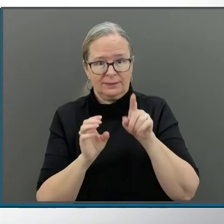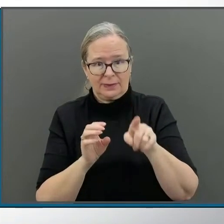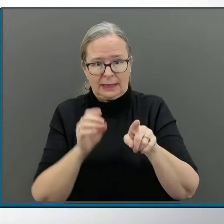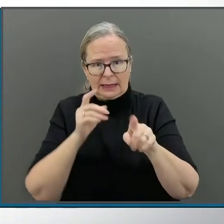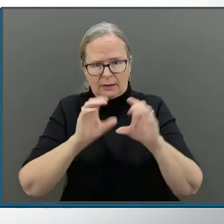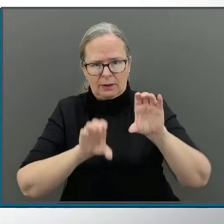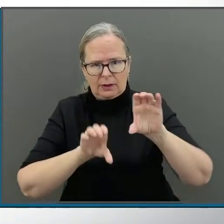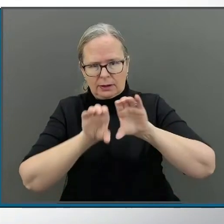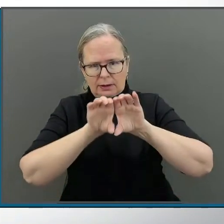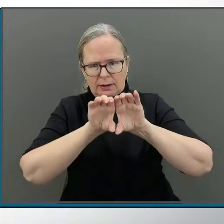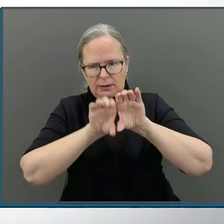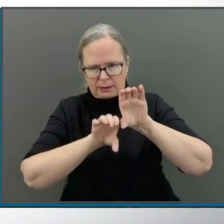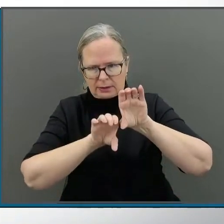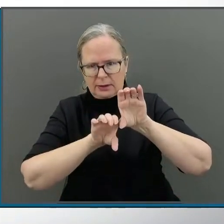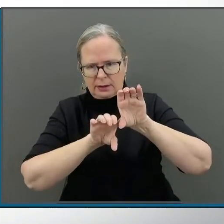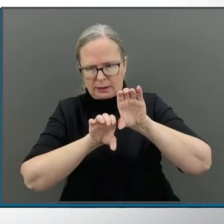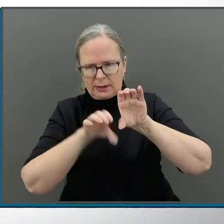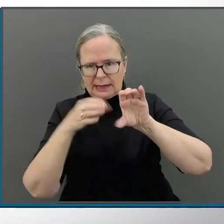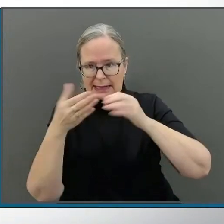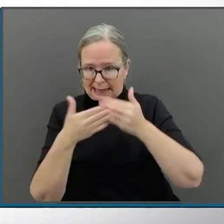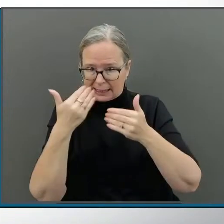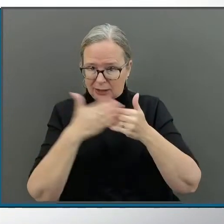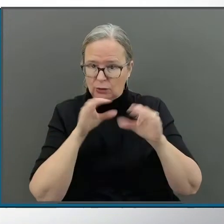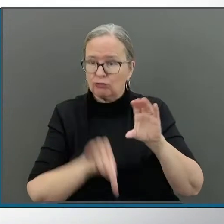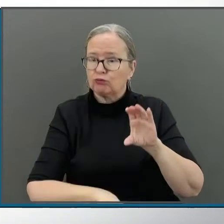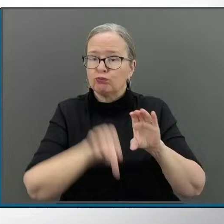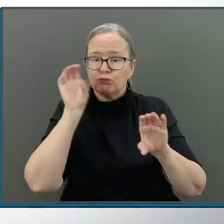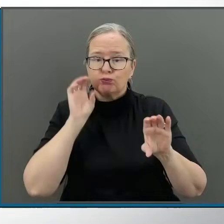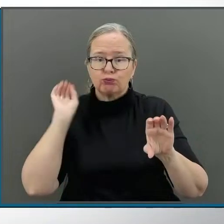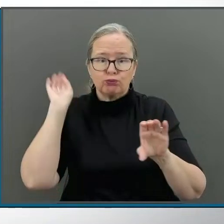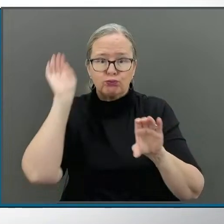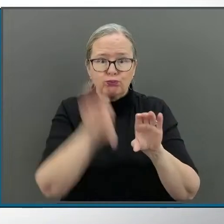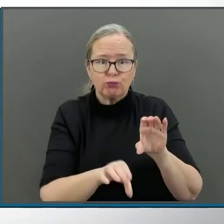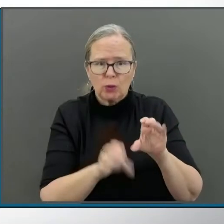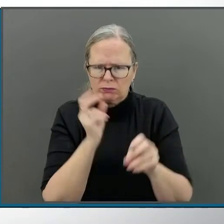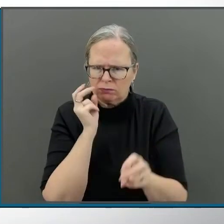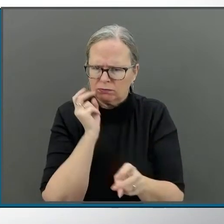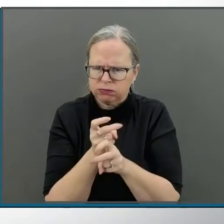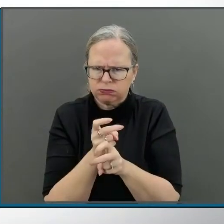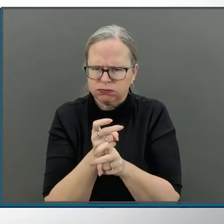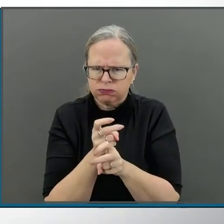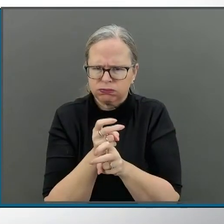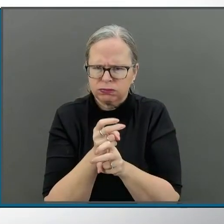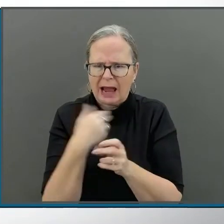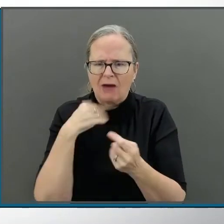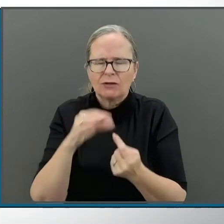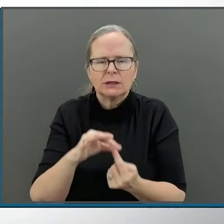everything is custom fabricated and this line was originally installed 49 years ago the feeder man